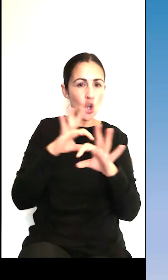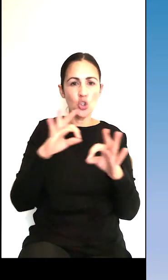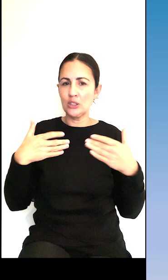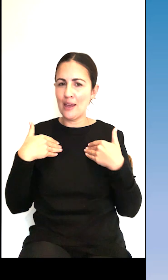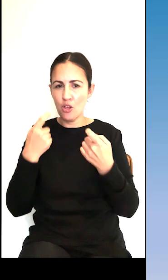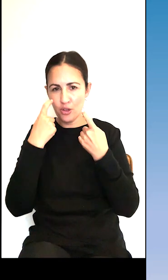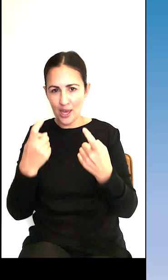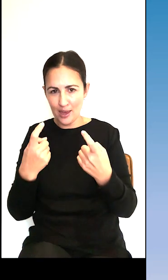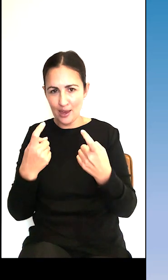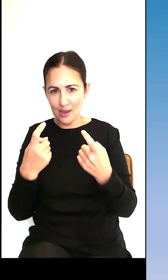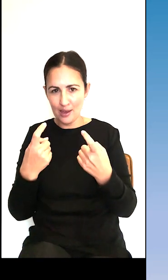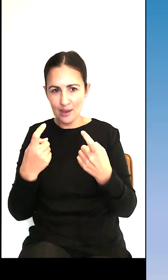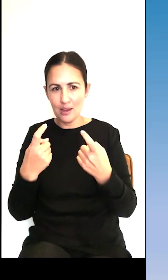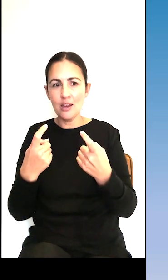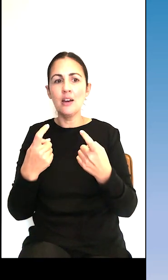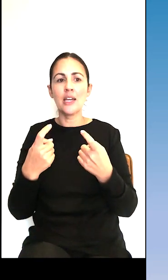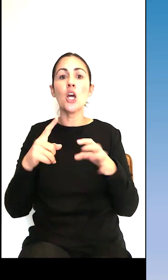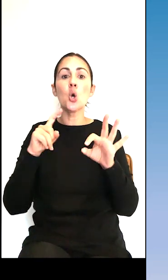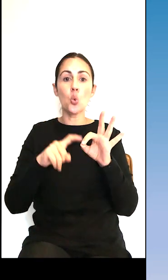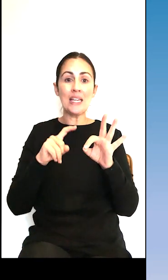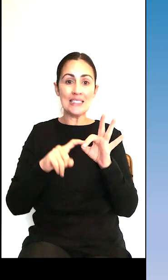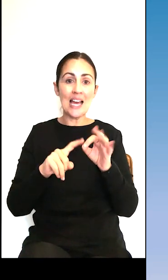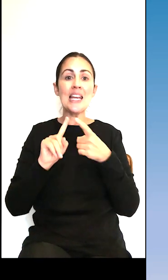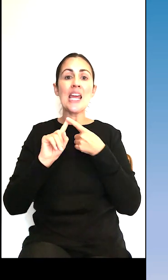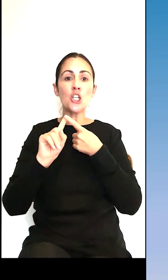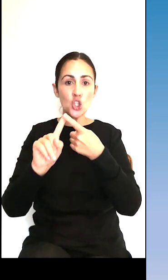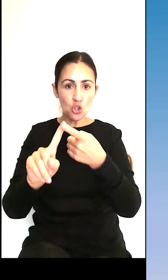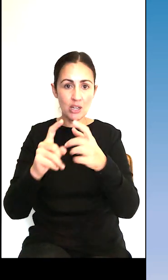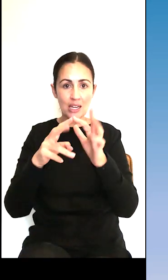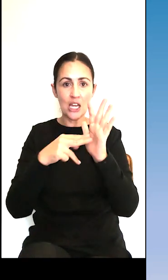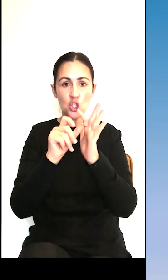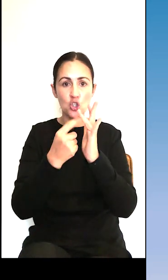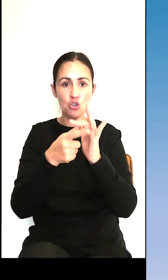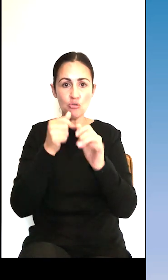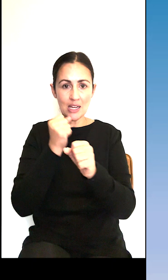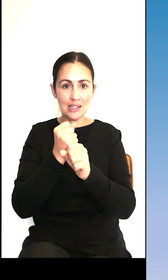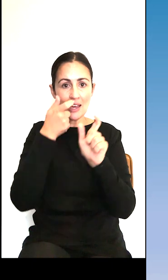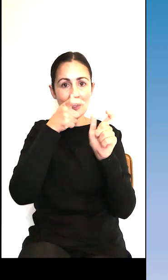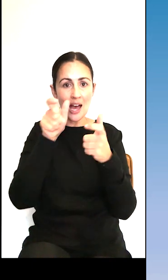So an enduring guardianship in Queensland is that same person who can make those financial and legal decisions, whereas